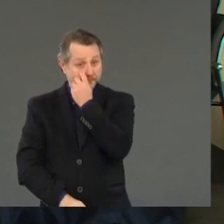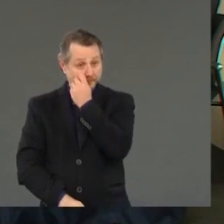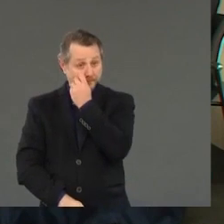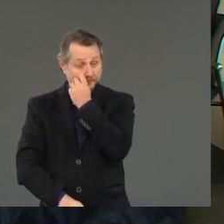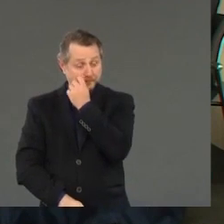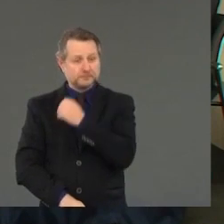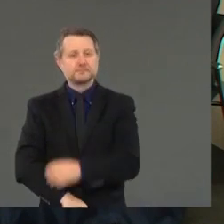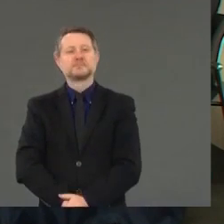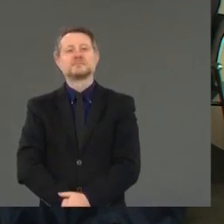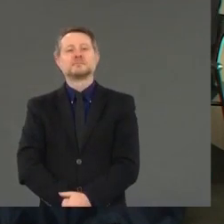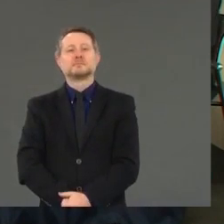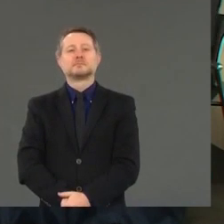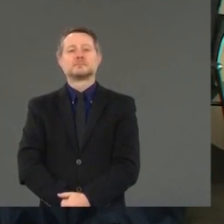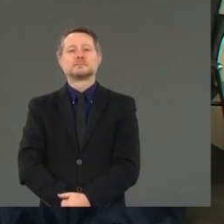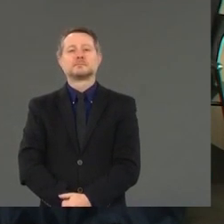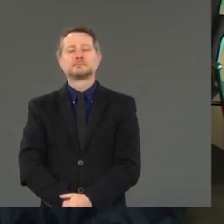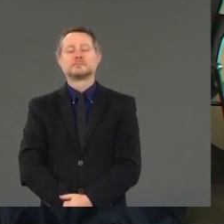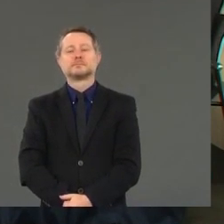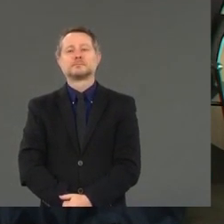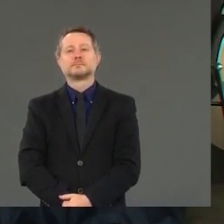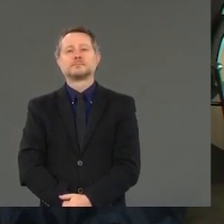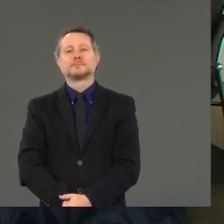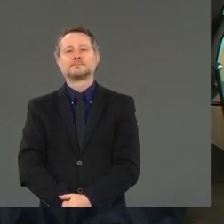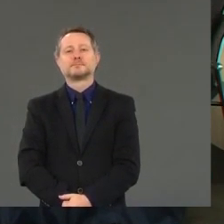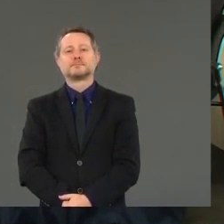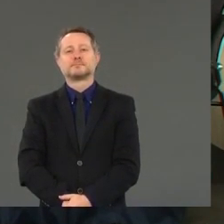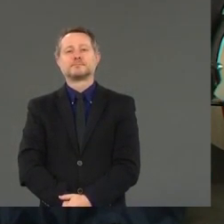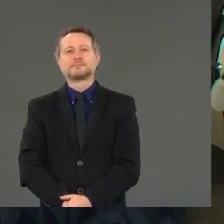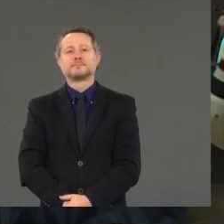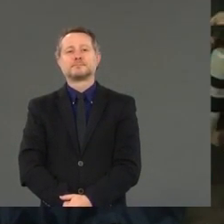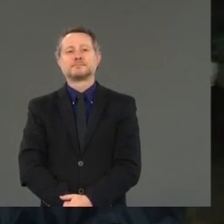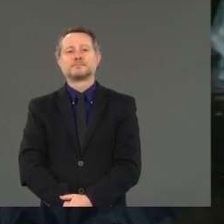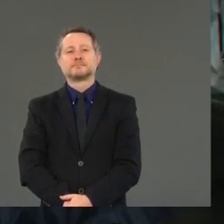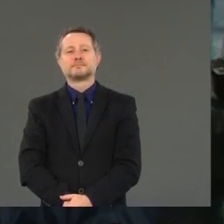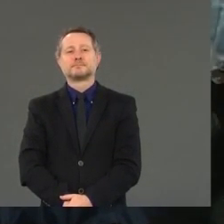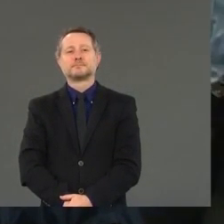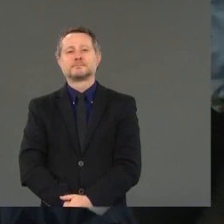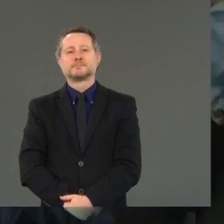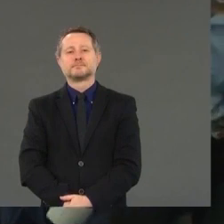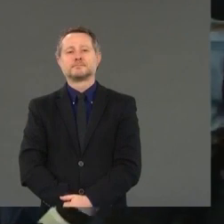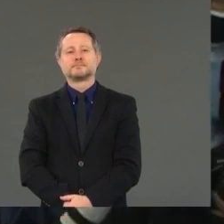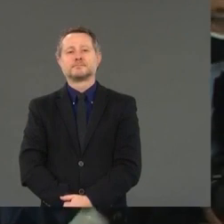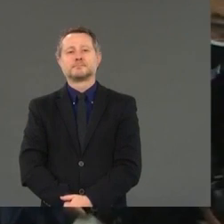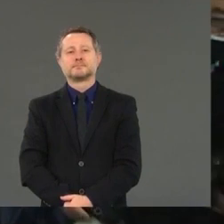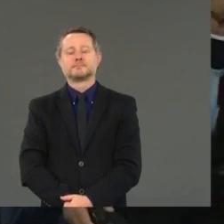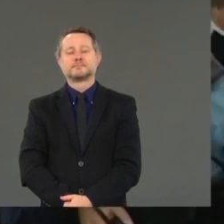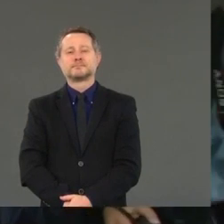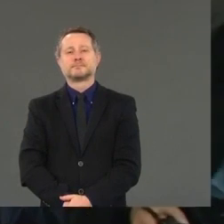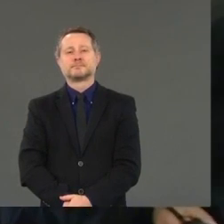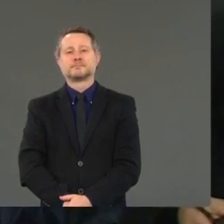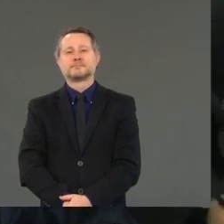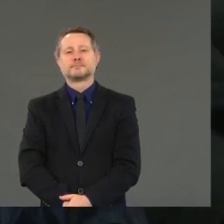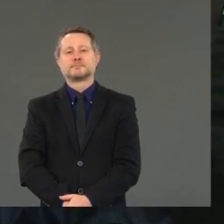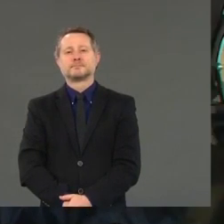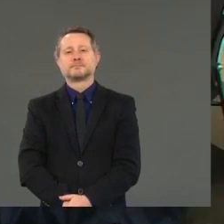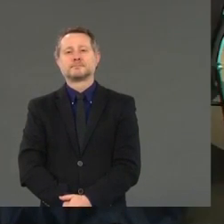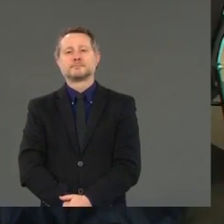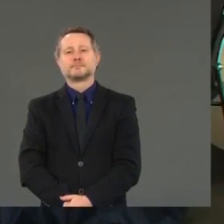WITH INFLAMMATORY ILLNESS AND THEN I HAVE TO ASK ANOTHER QUESTION IF YOU WILL ALLOW ME.